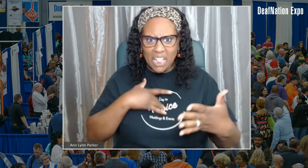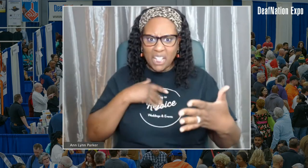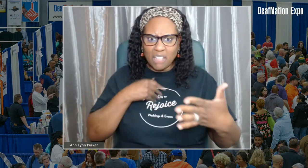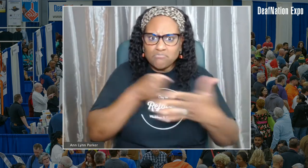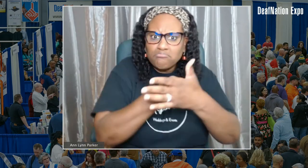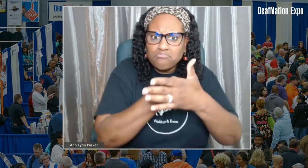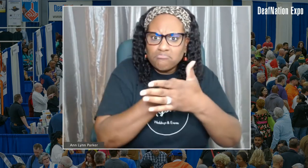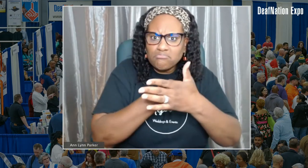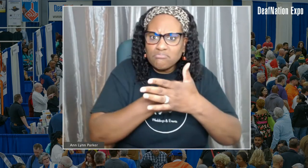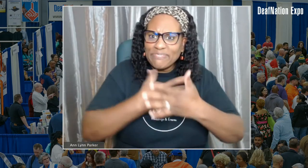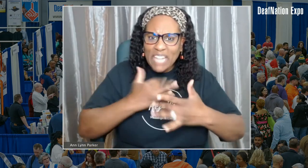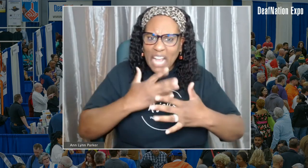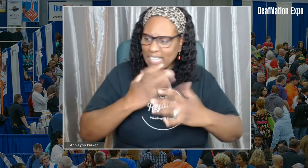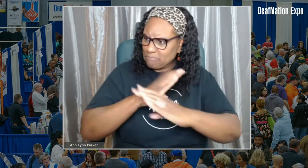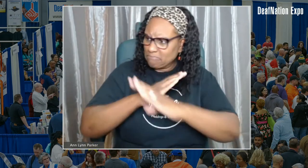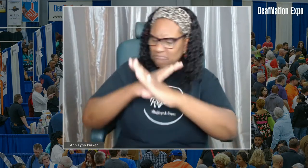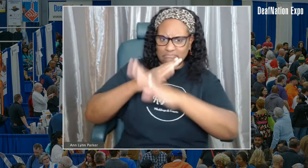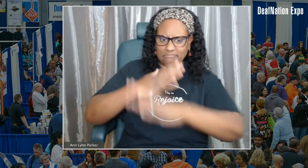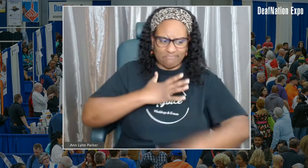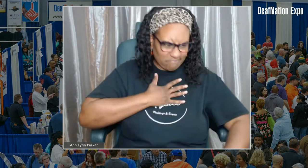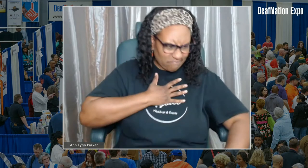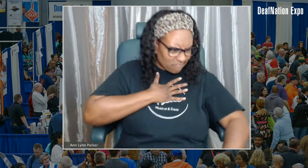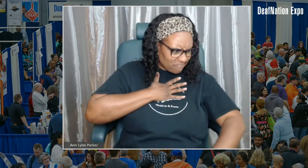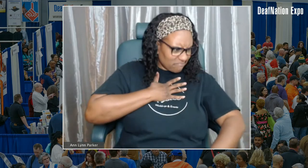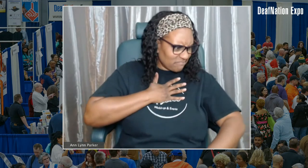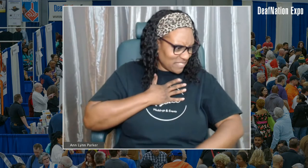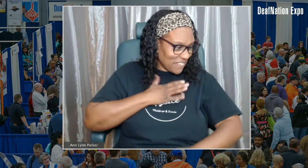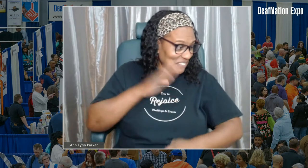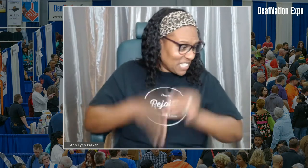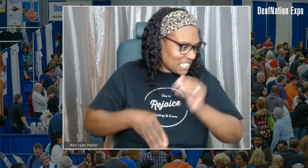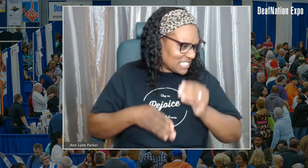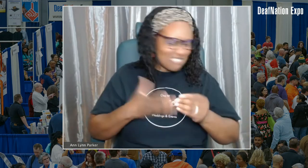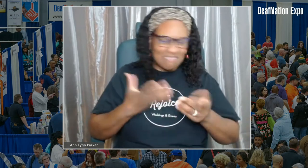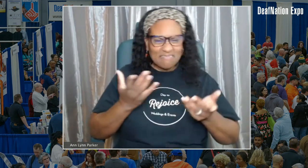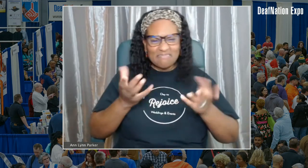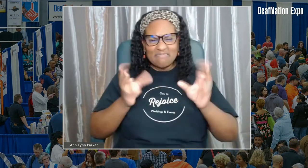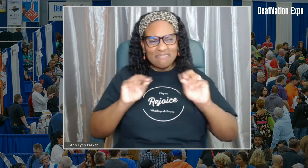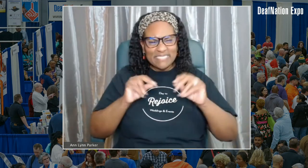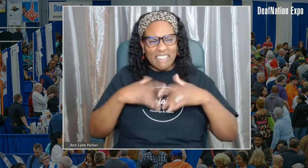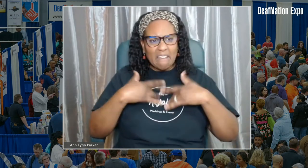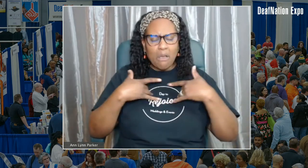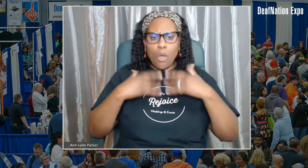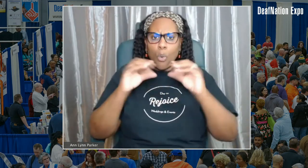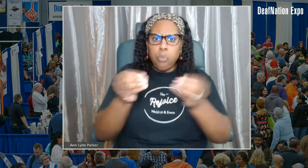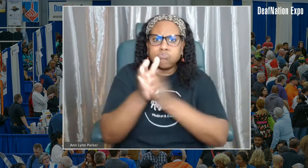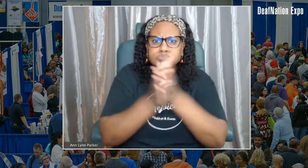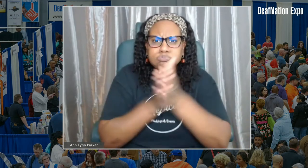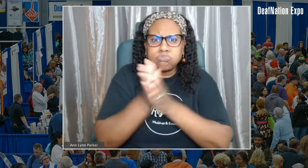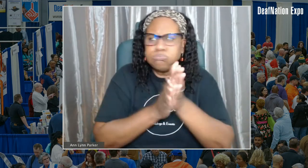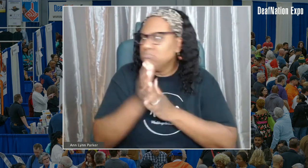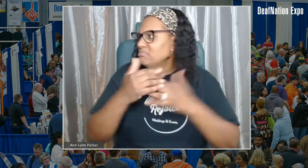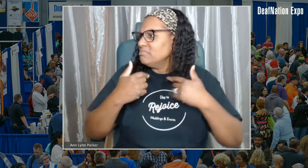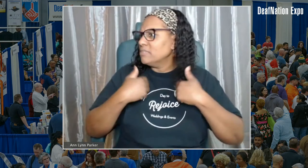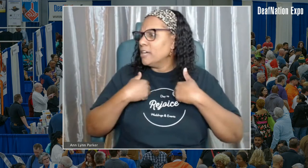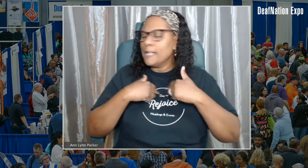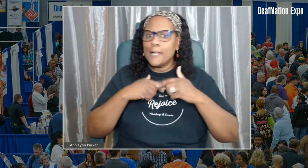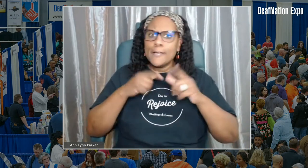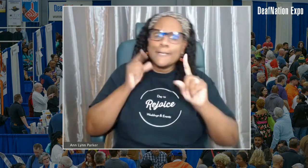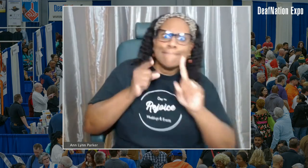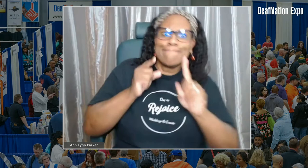I felt some kind of barricade, something holding me back. Should I finish it? No. I felt no motivation.